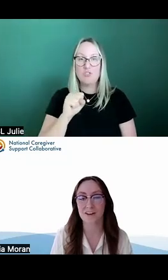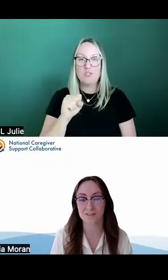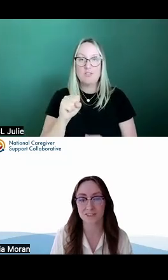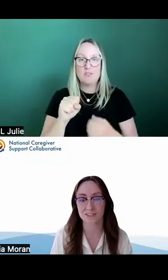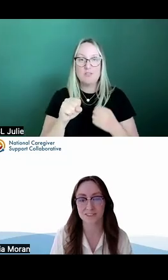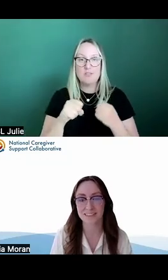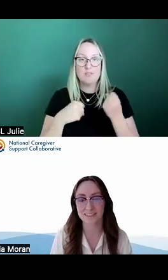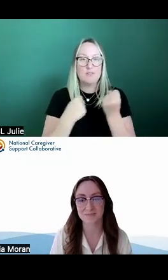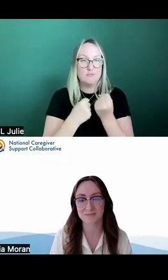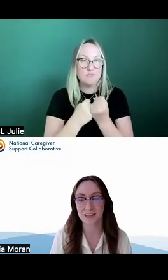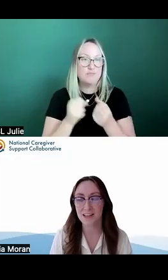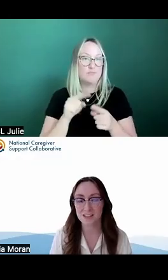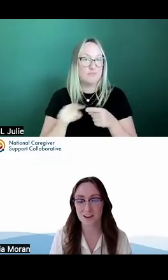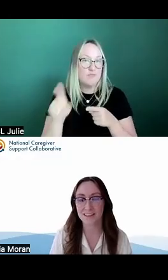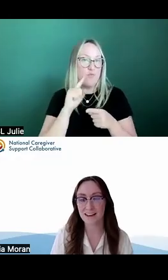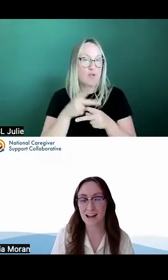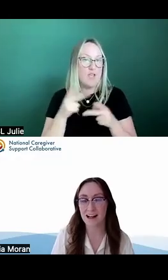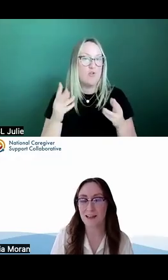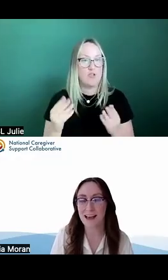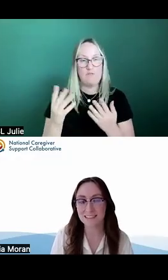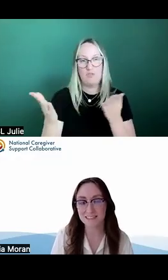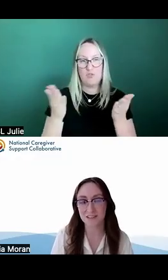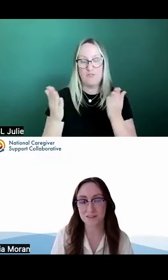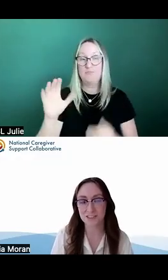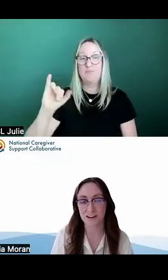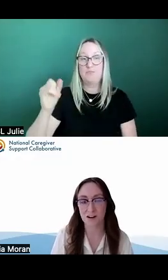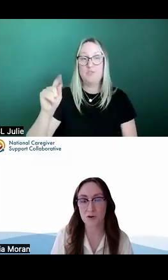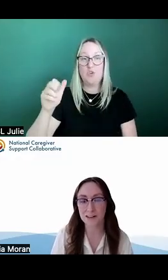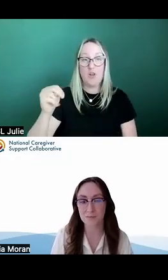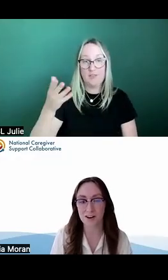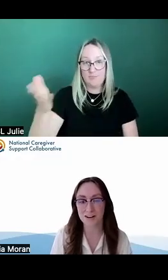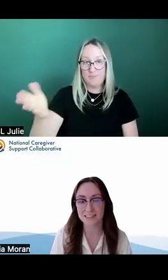Caregiver Services. Jonathan, I'll pass it to you to share our opening remarks